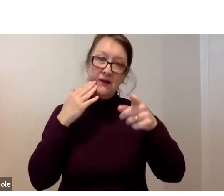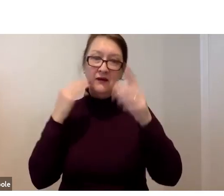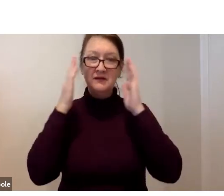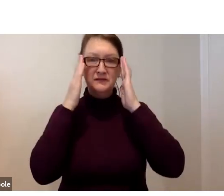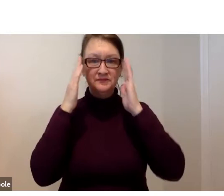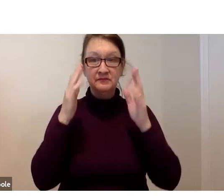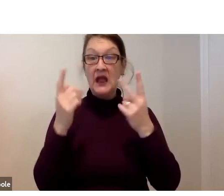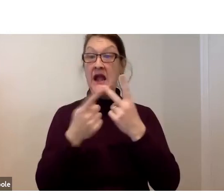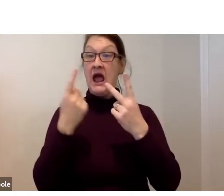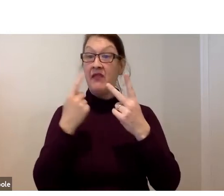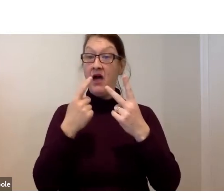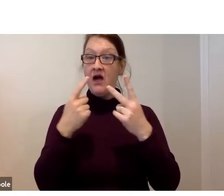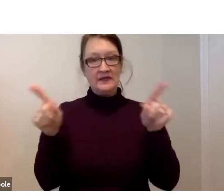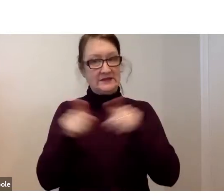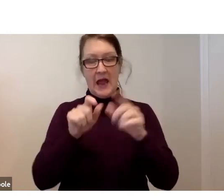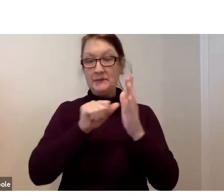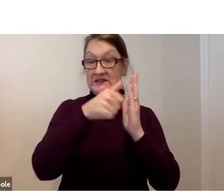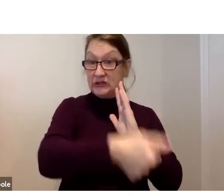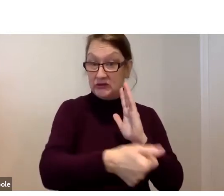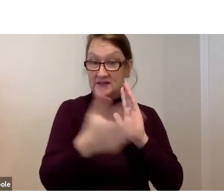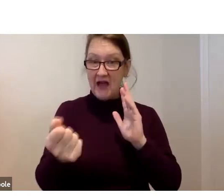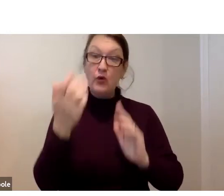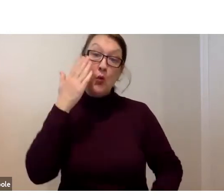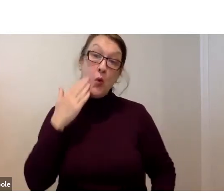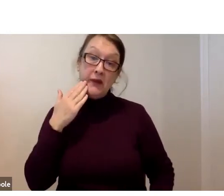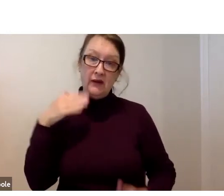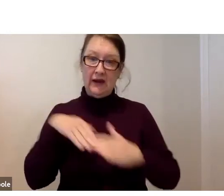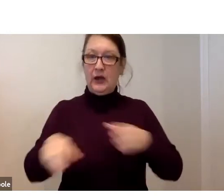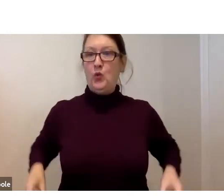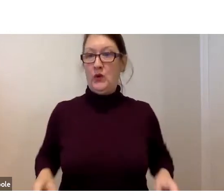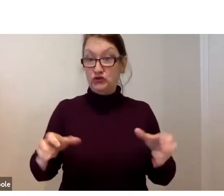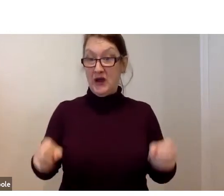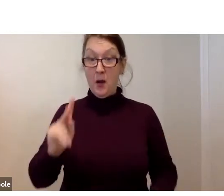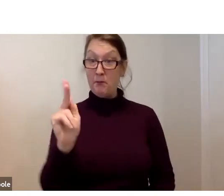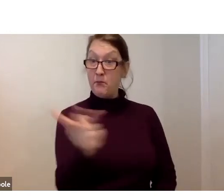series we have a woman in a wheelchair he was also a film director.